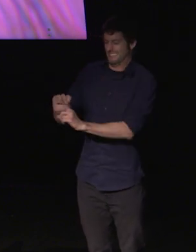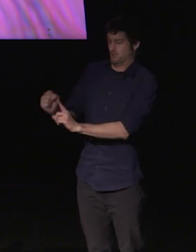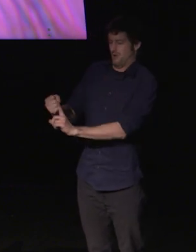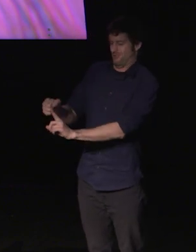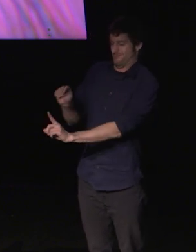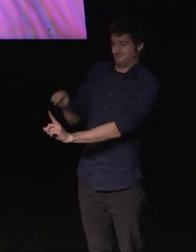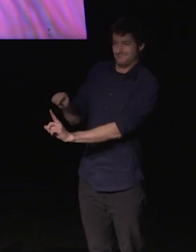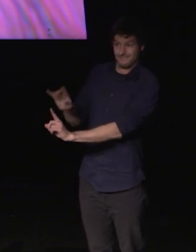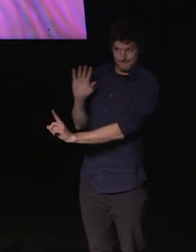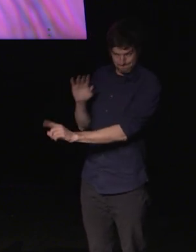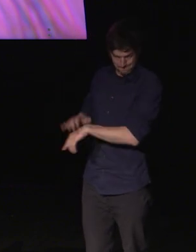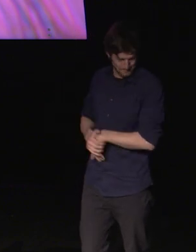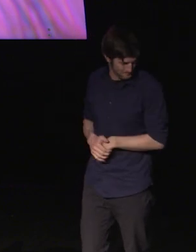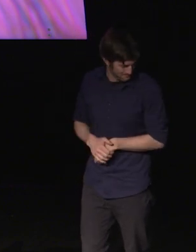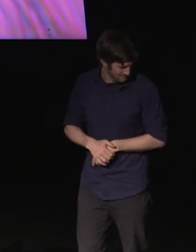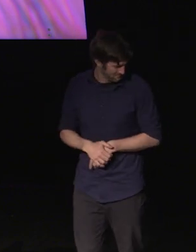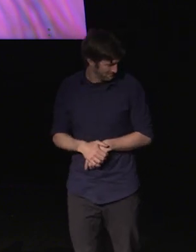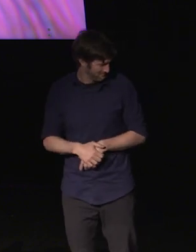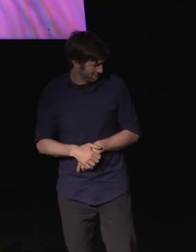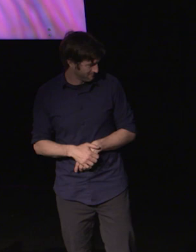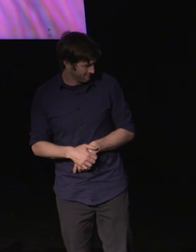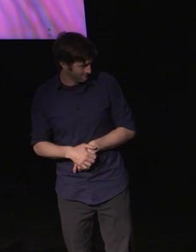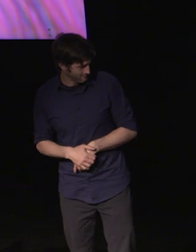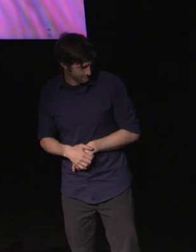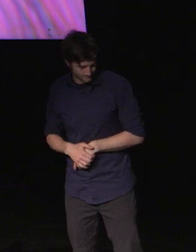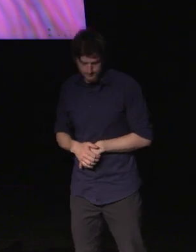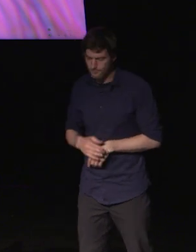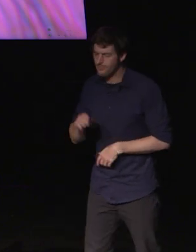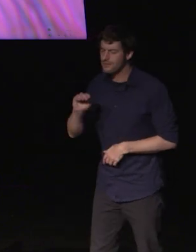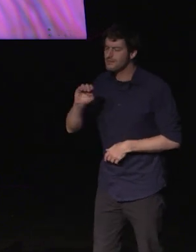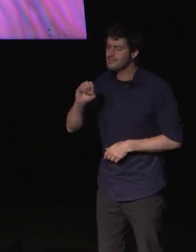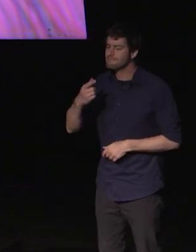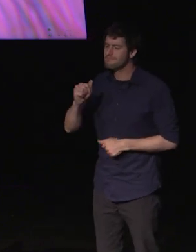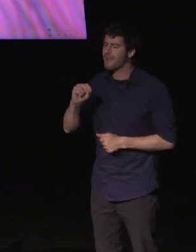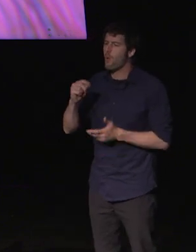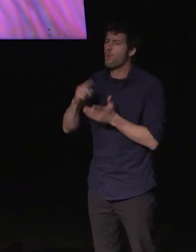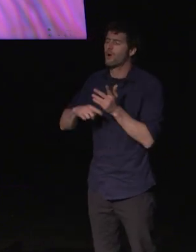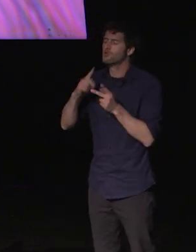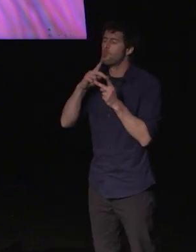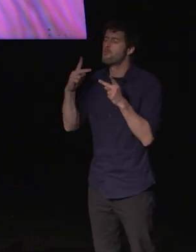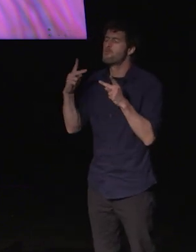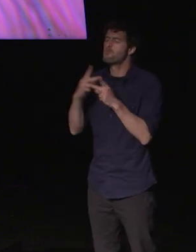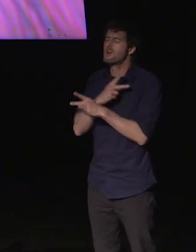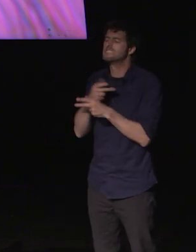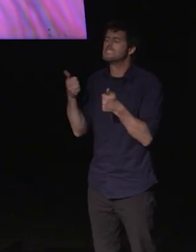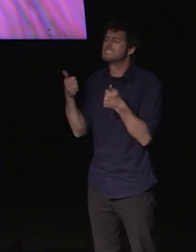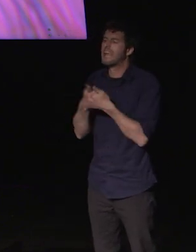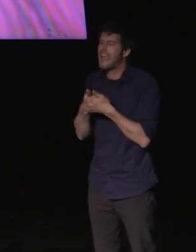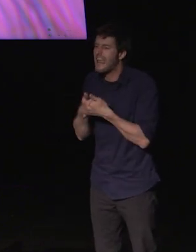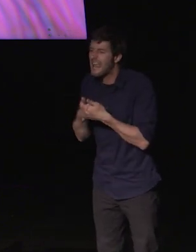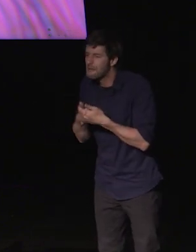So, Meghan, why don't you talk about what is the worst game... Oh my God. AUDIENCE LAUGHS